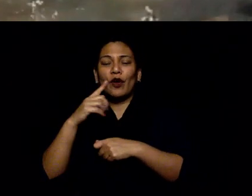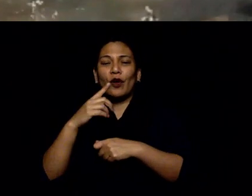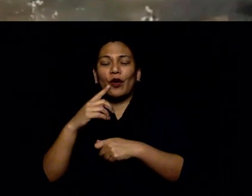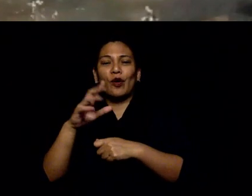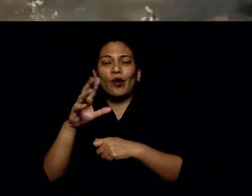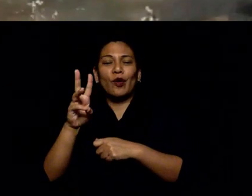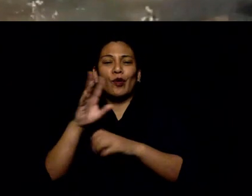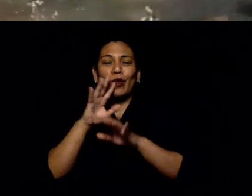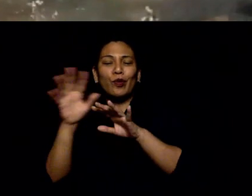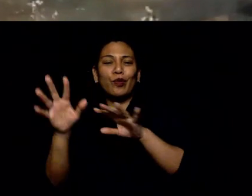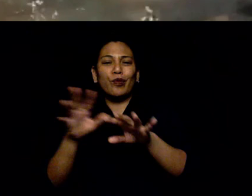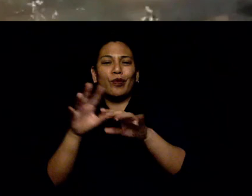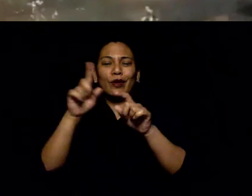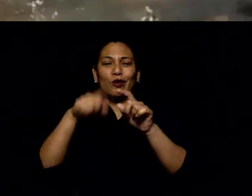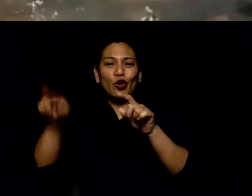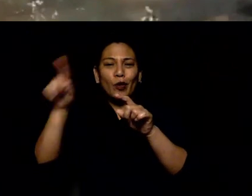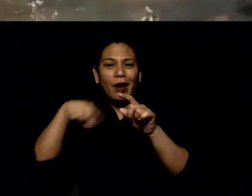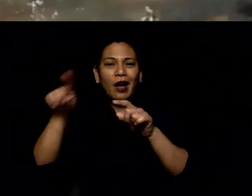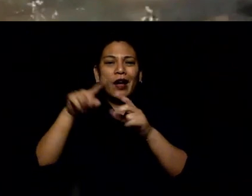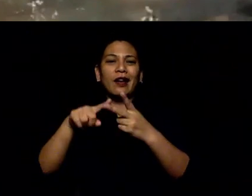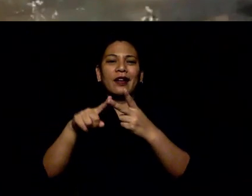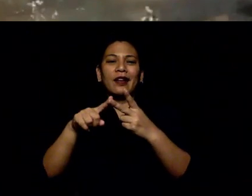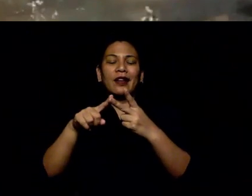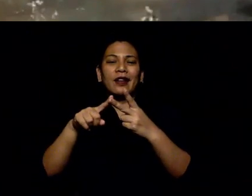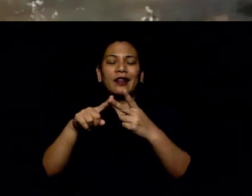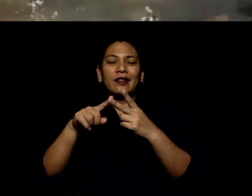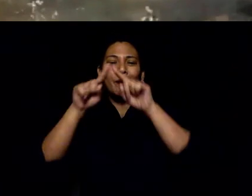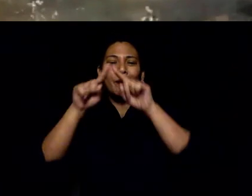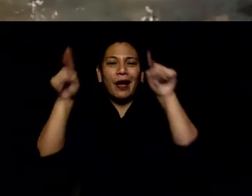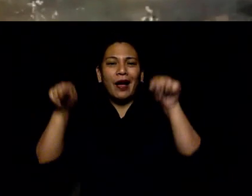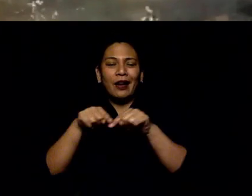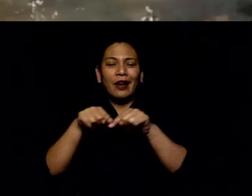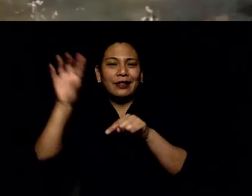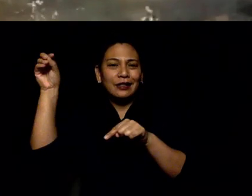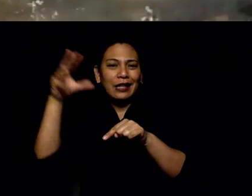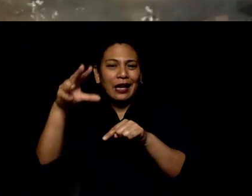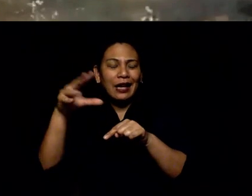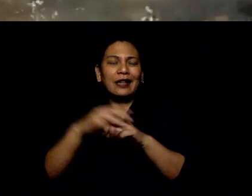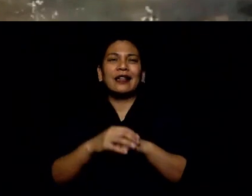Um, We're going to have to invest in charging infringe structure.